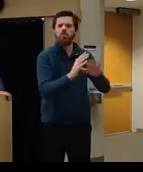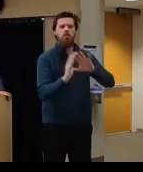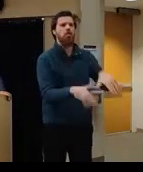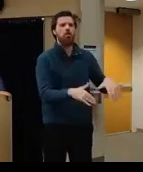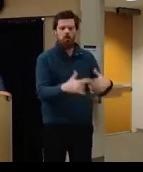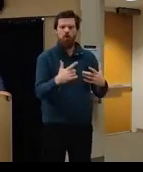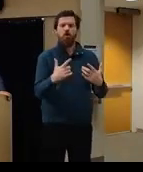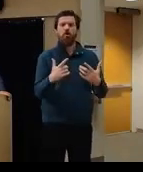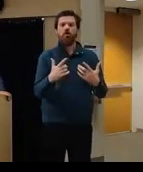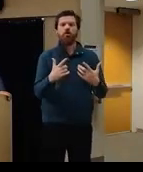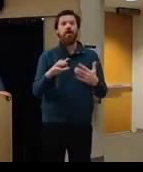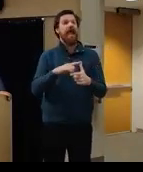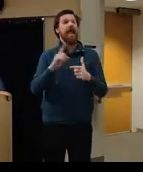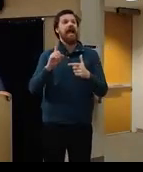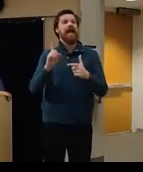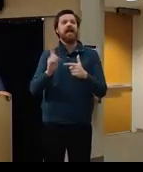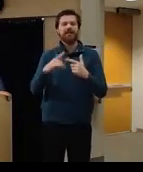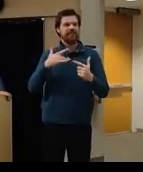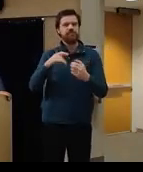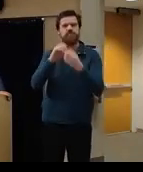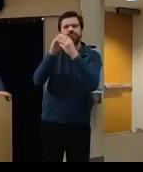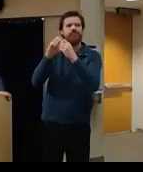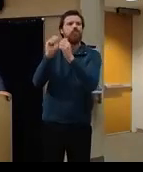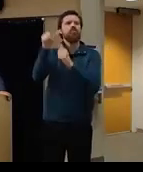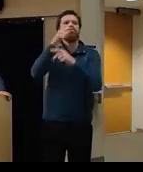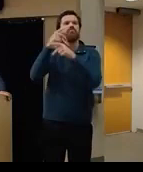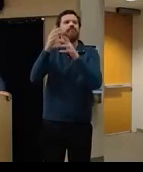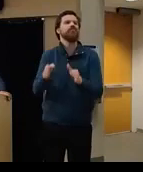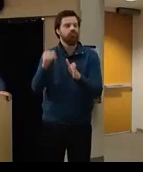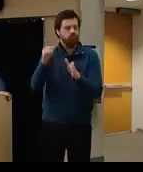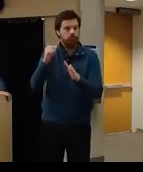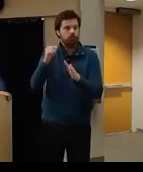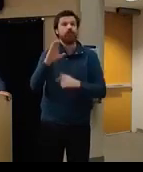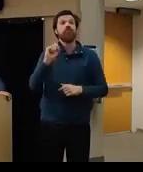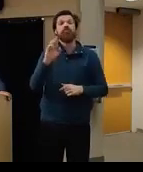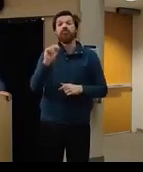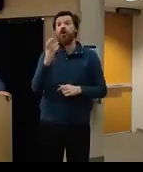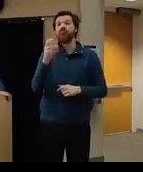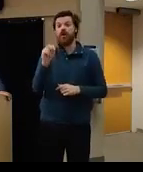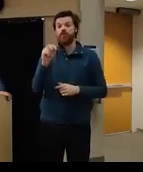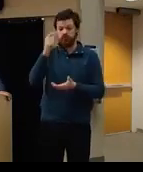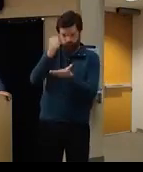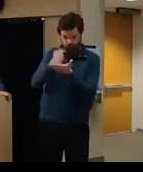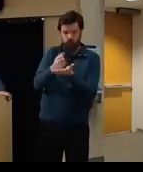raise disturbances overseers and cartright coined two diagnostic categories that I think are still